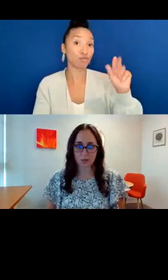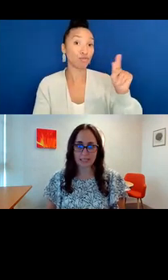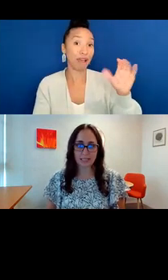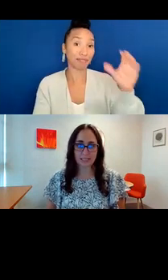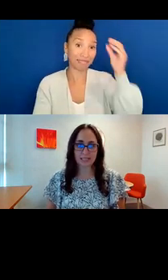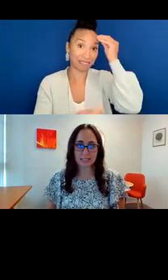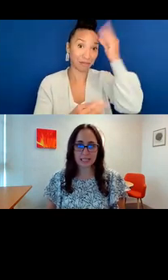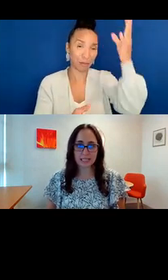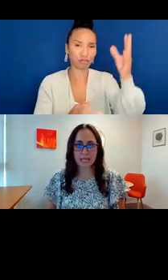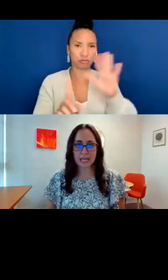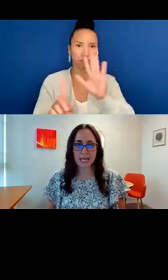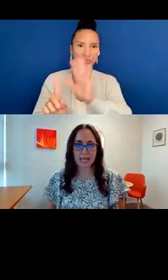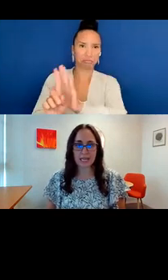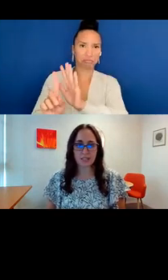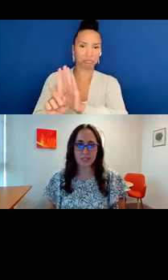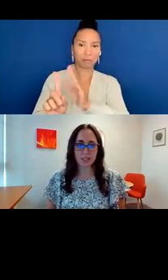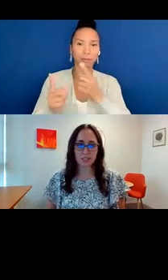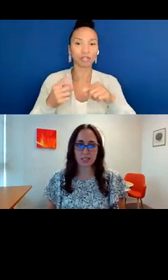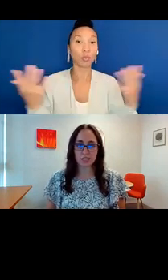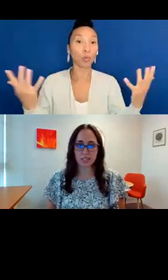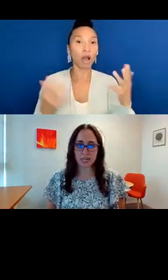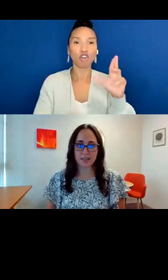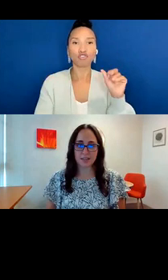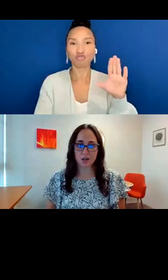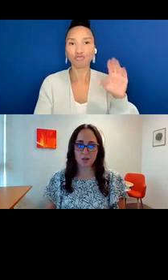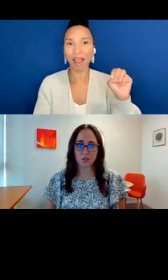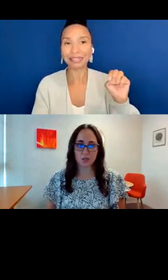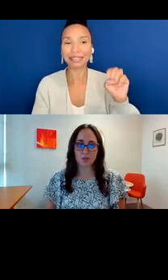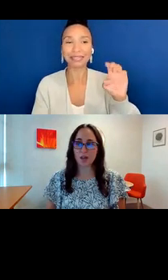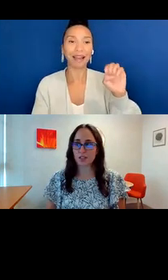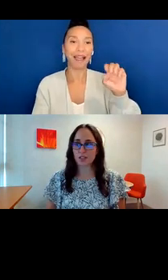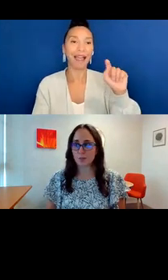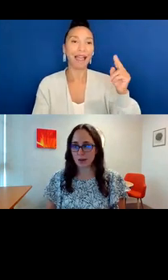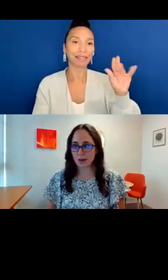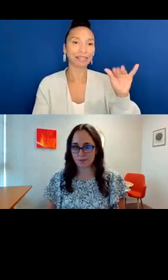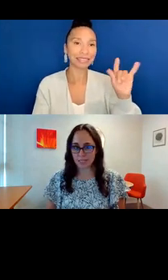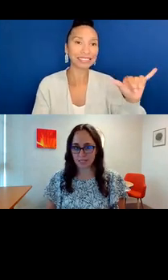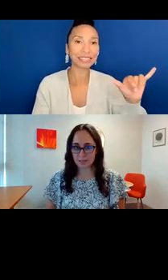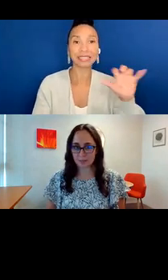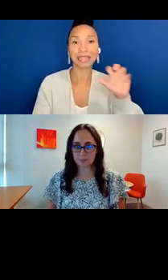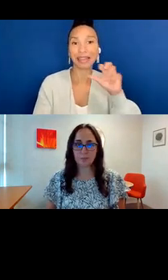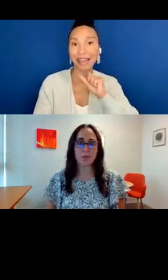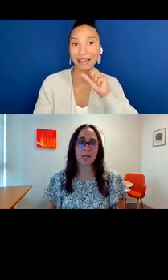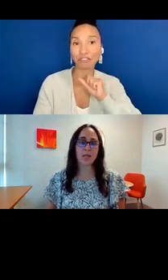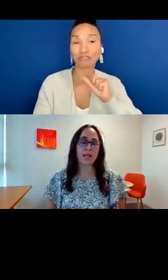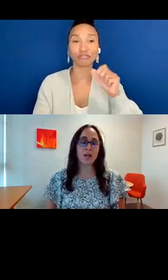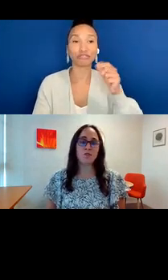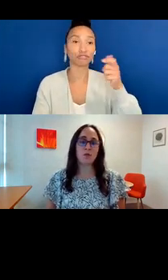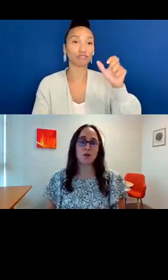is race, ethnicity, age, gender, and then also some other demographics.